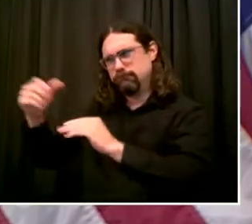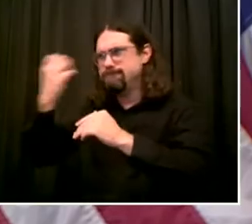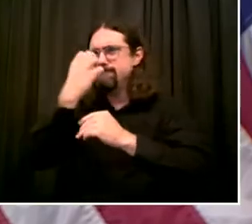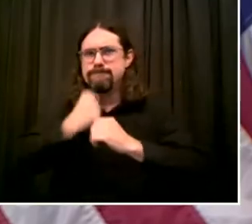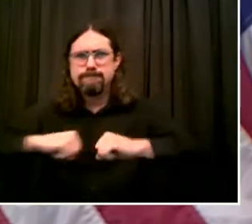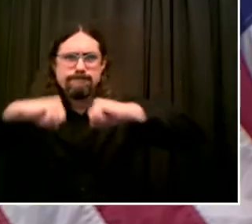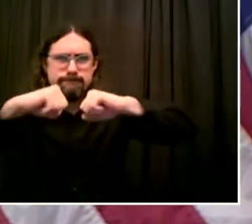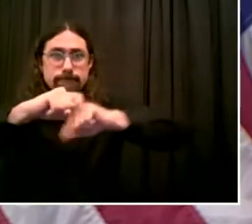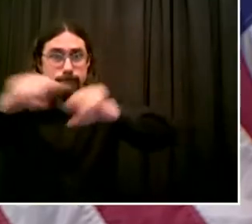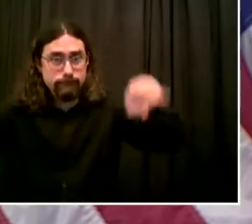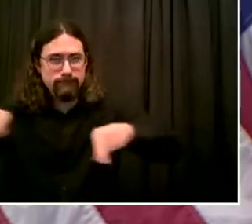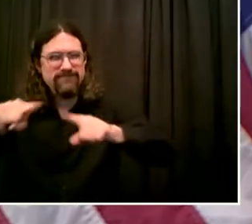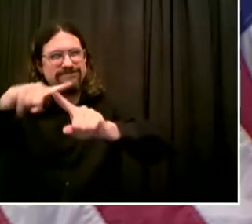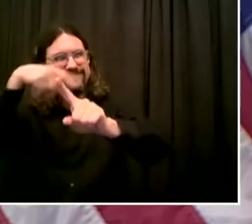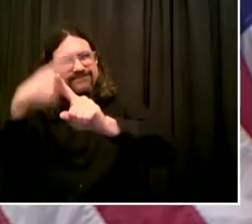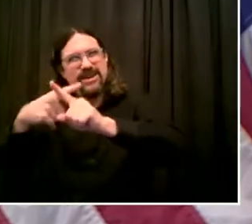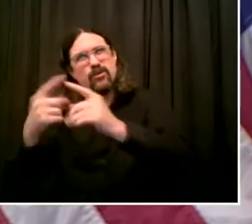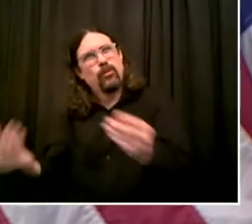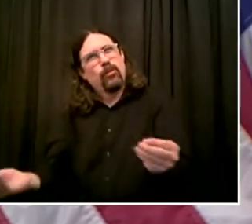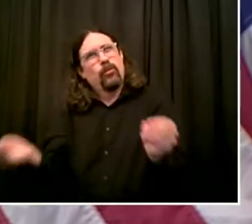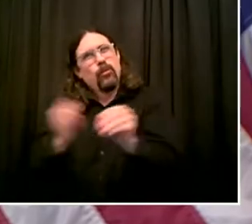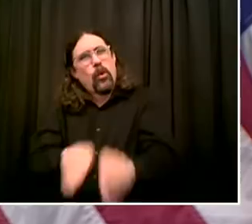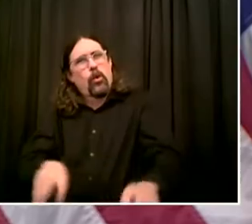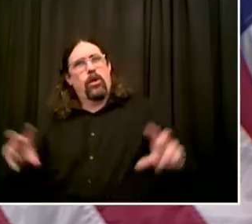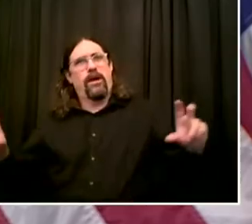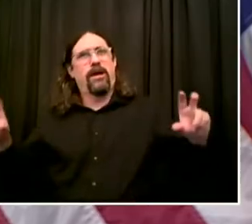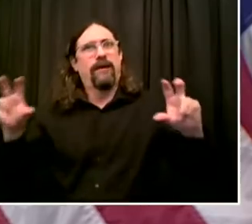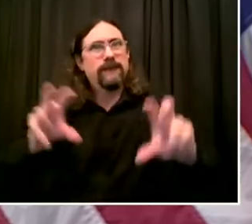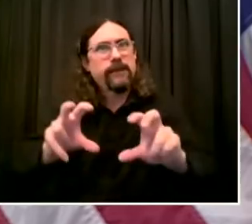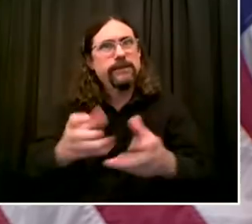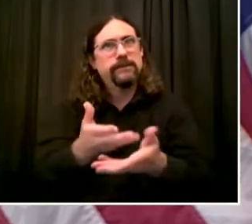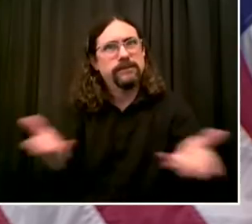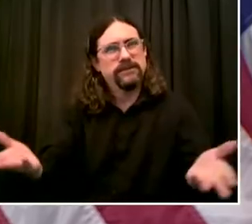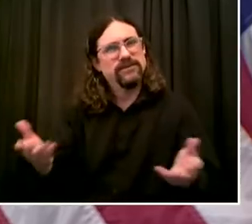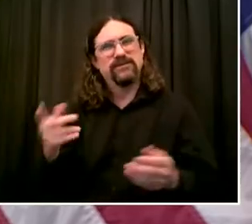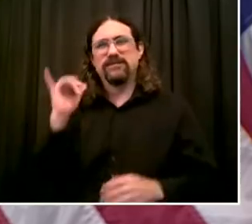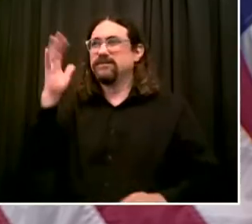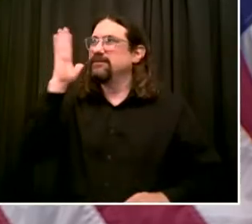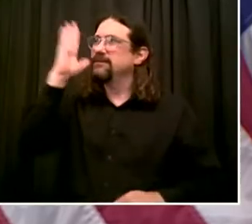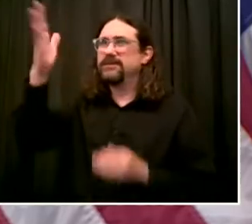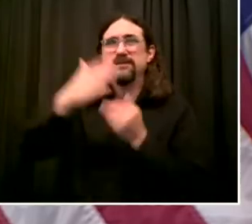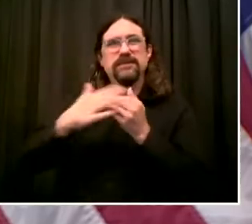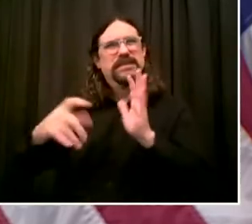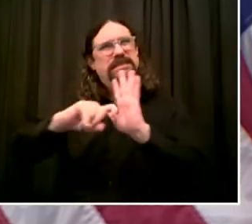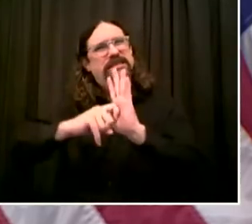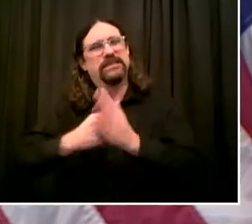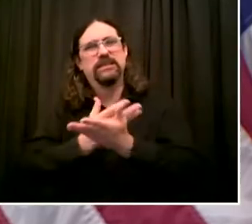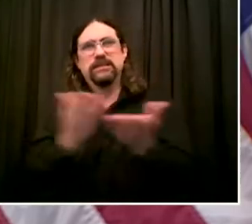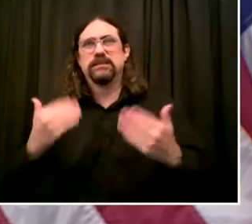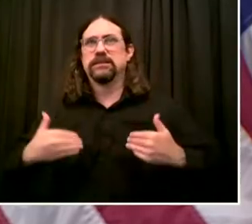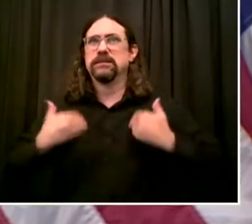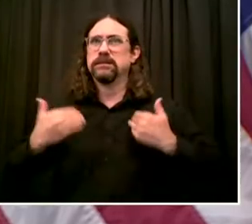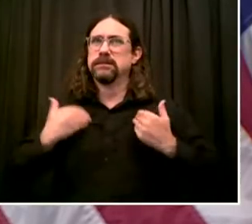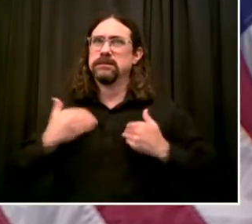NOW AT THE SAME TIME, WE WANT TO SIFHT REUSORCES MORE AND